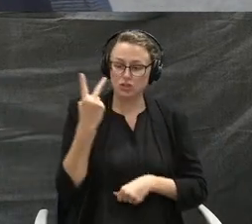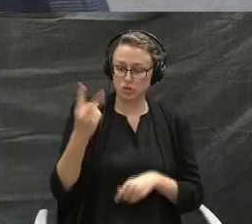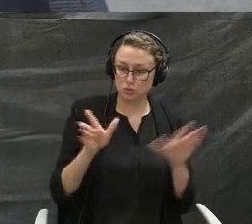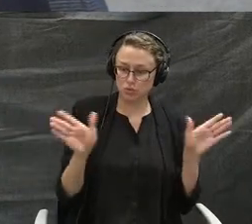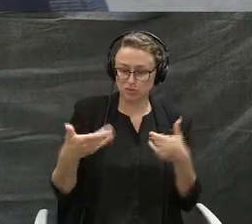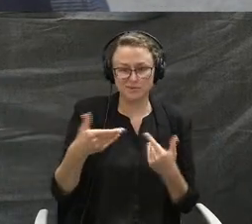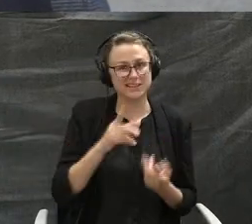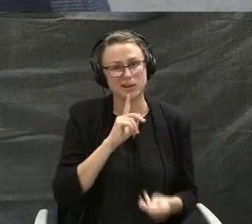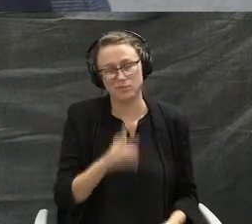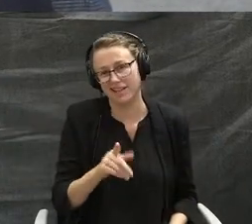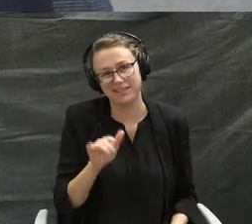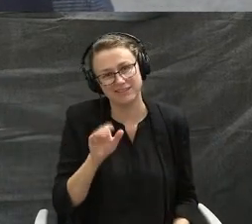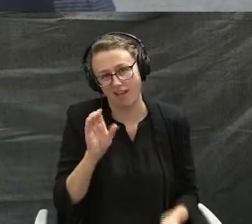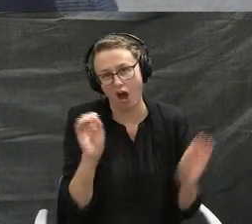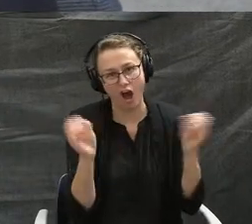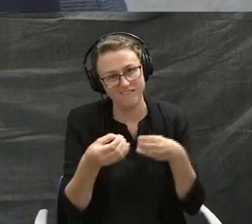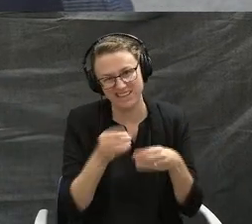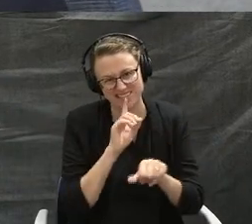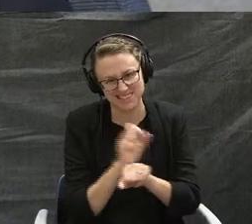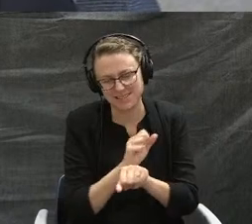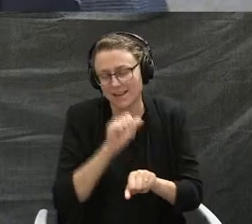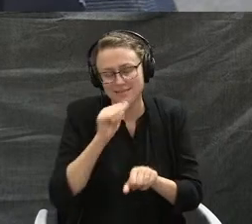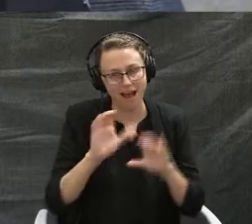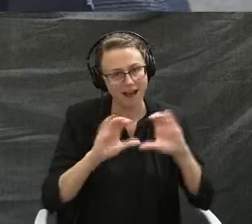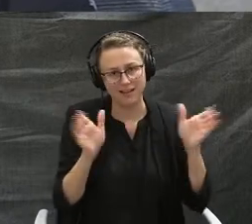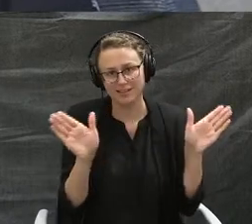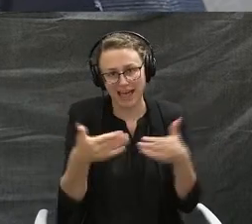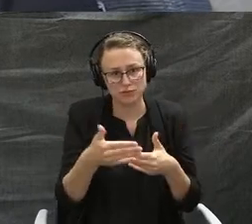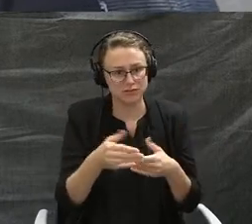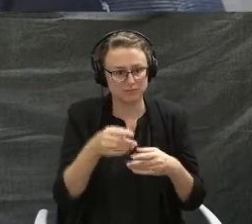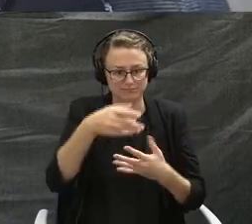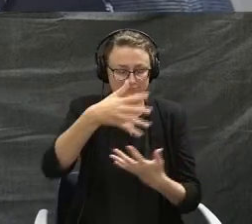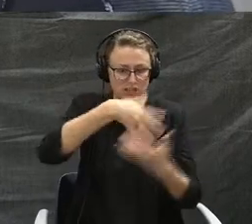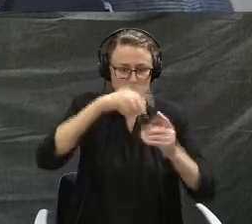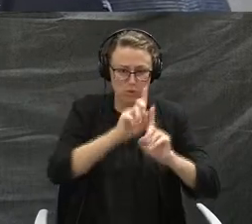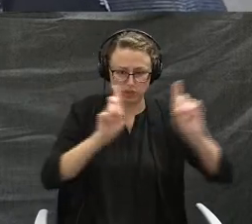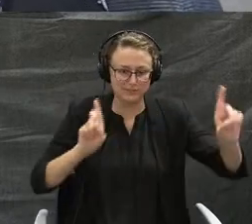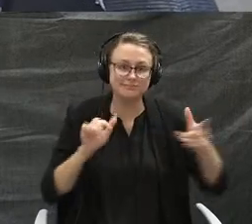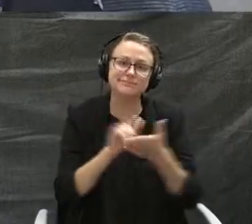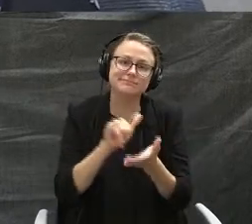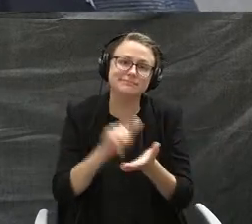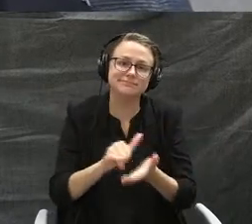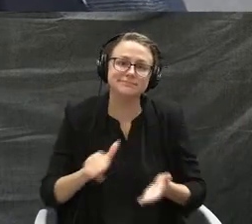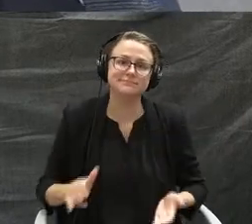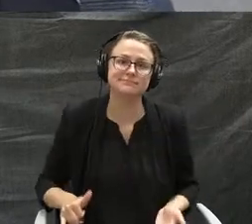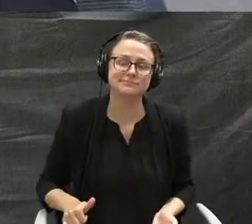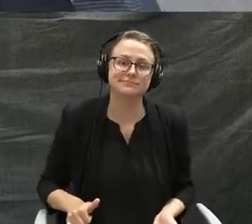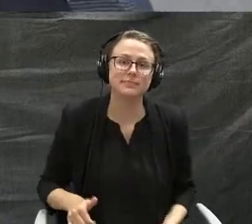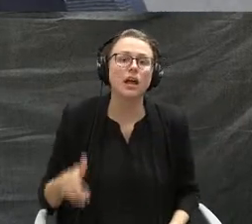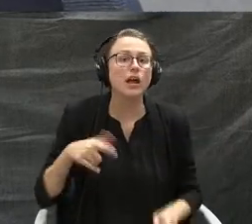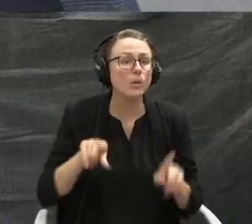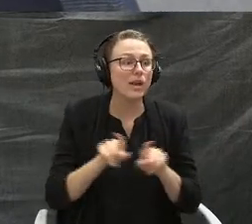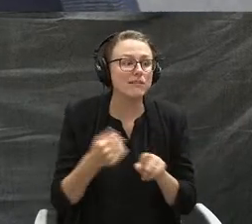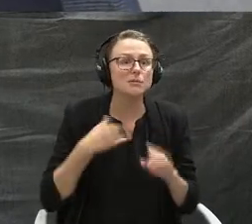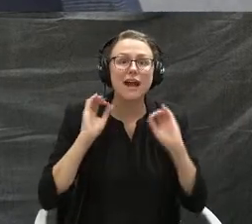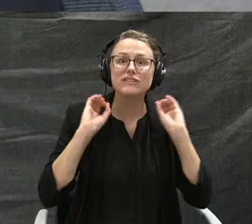essentially offices. They're not classrooms and social distancing is not possible. We also have no access to cleaning facilities which we are